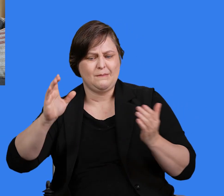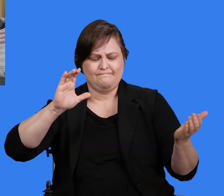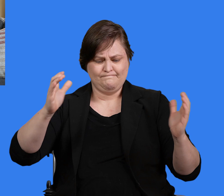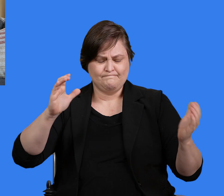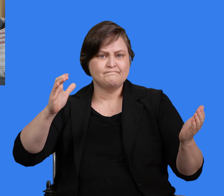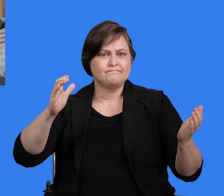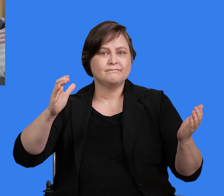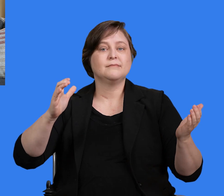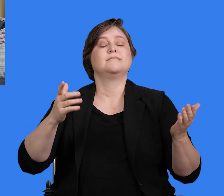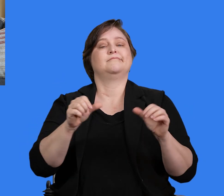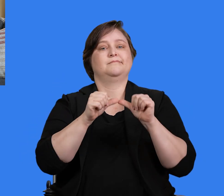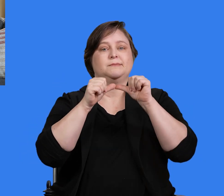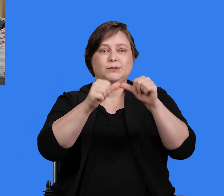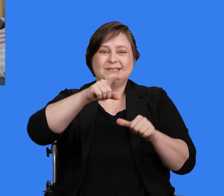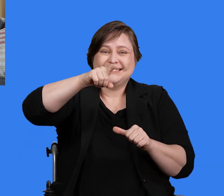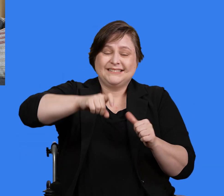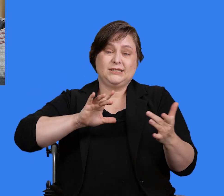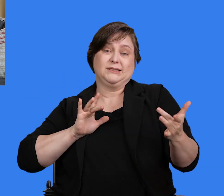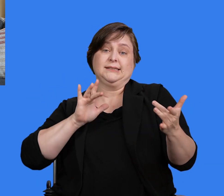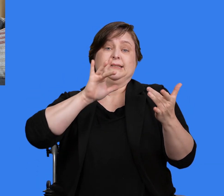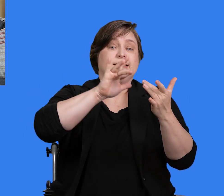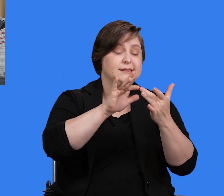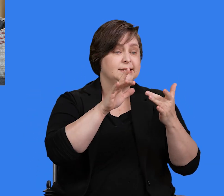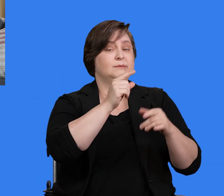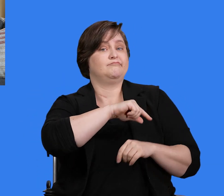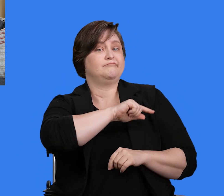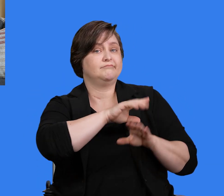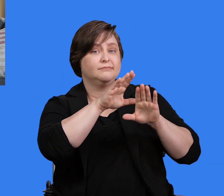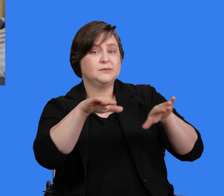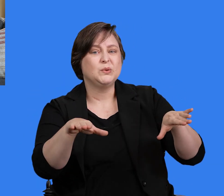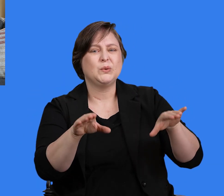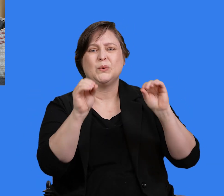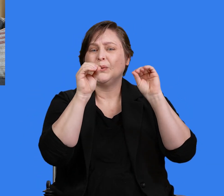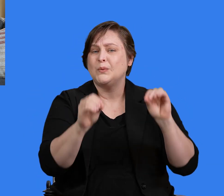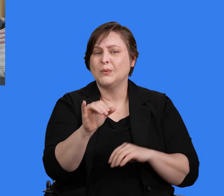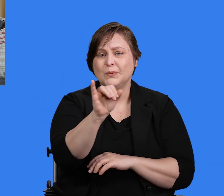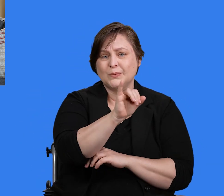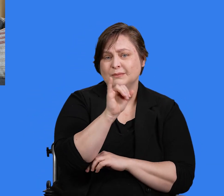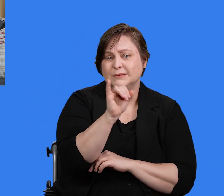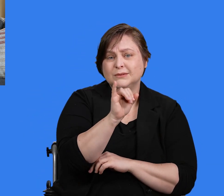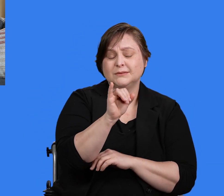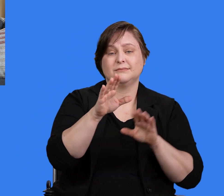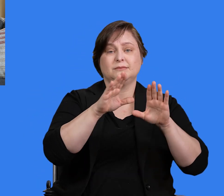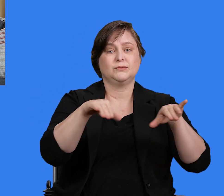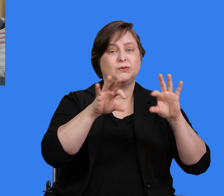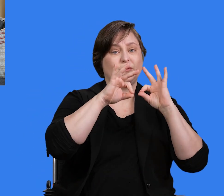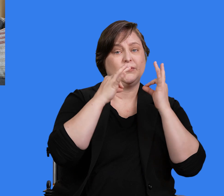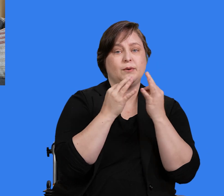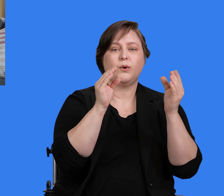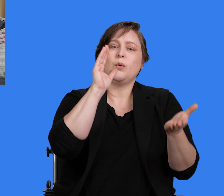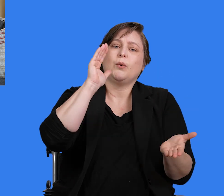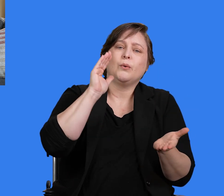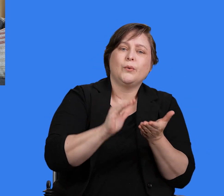There is continued need to reach eligible children who lack insurance and children in families with lower incomes.